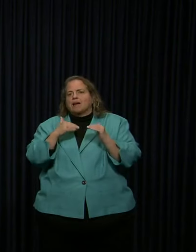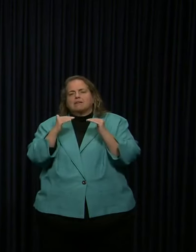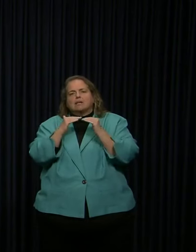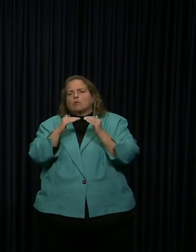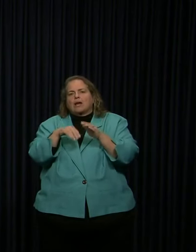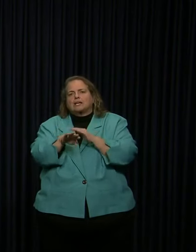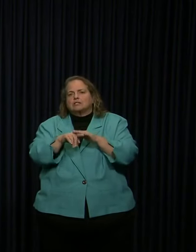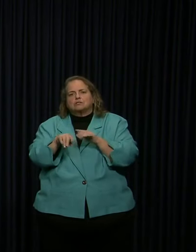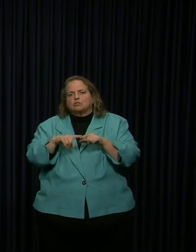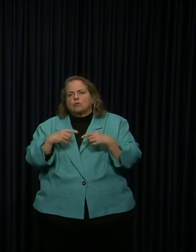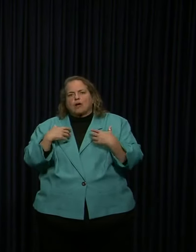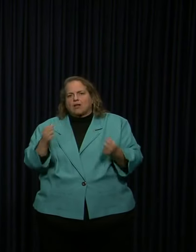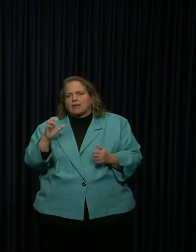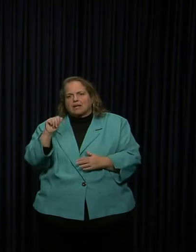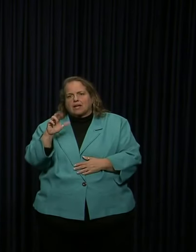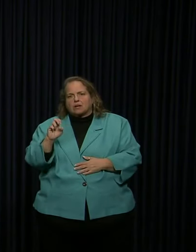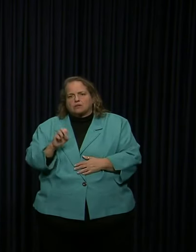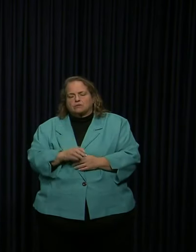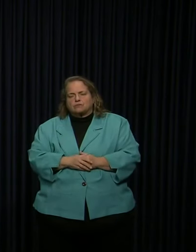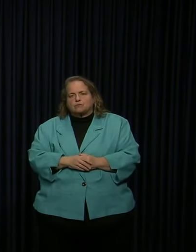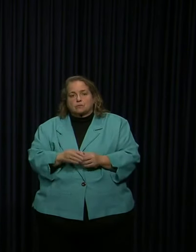WHAT WE HAVE DONE, SO I WILL SEE